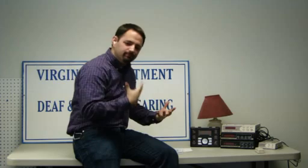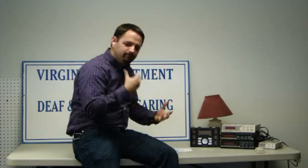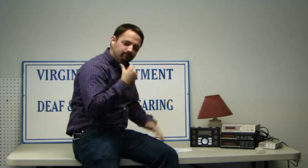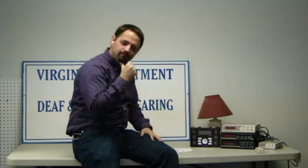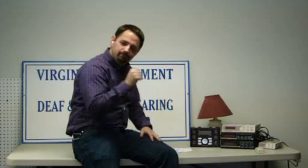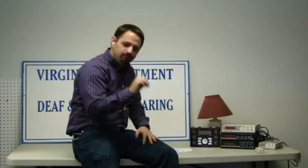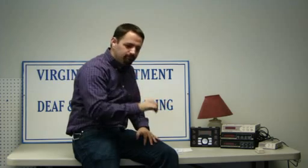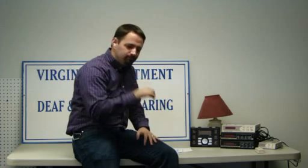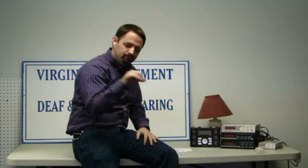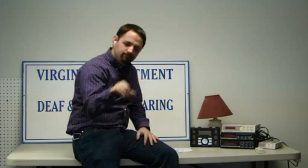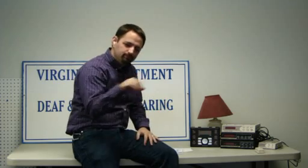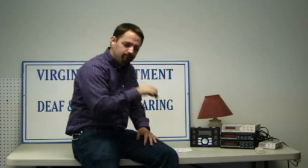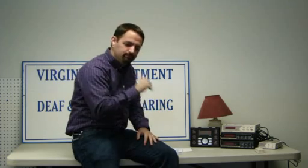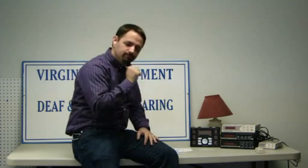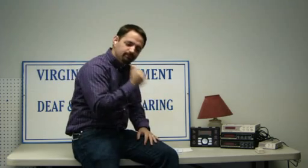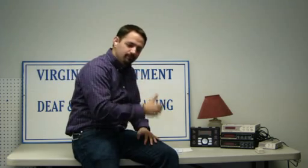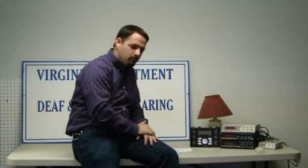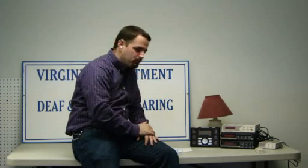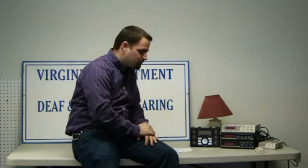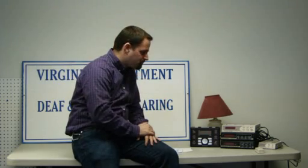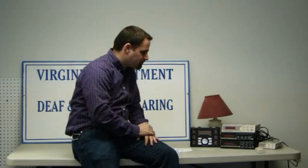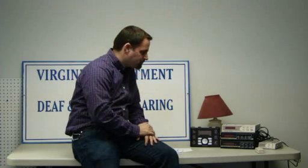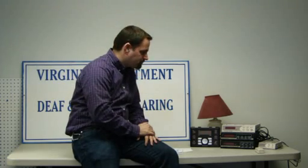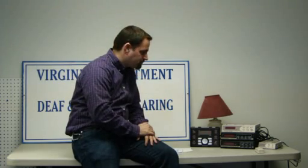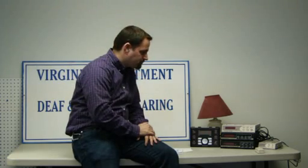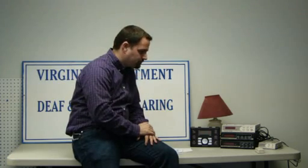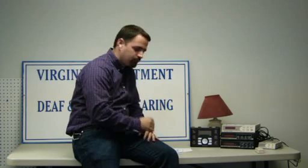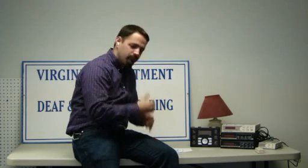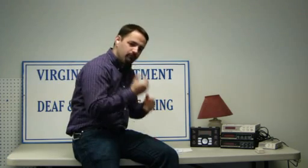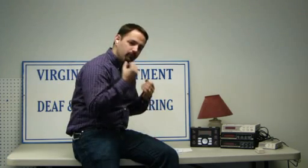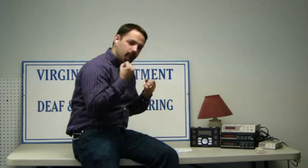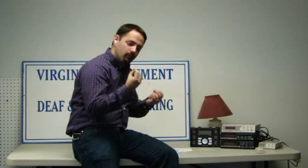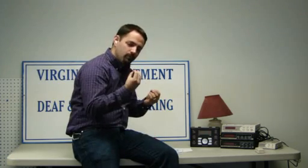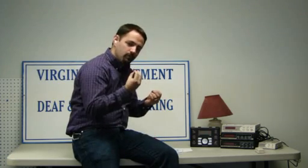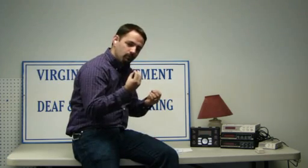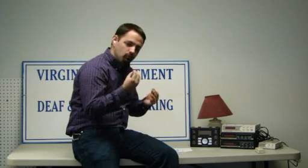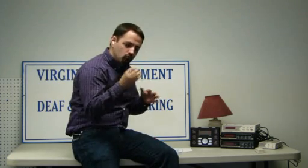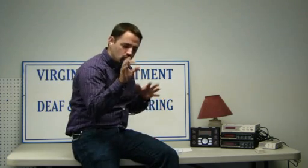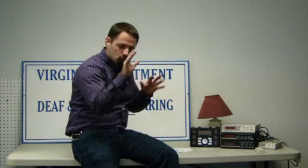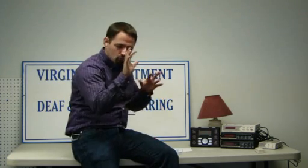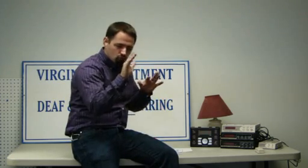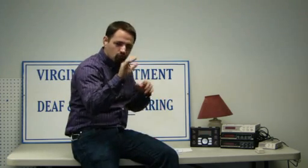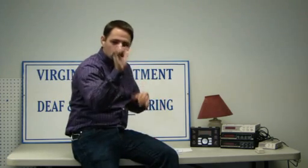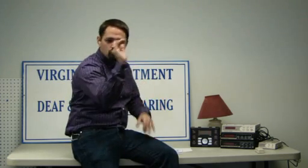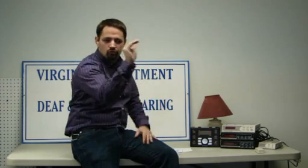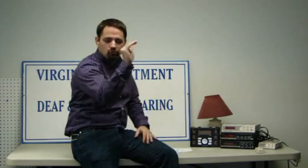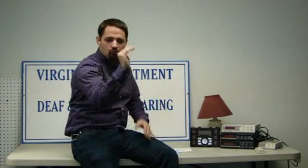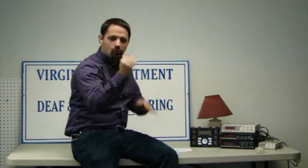It's not the same thing... So...